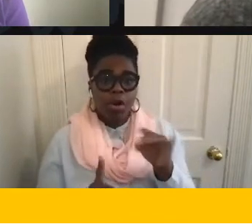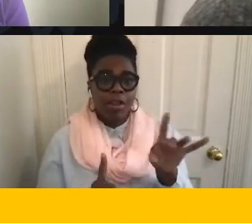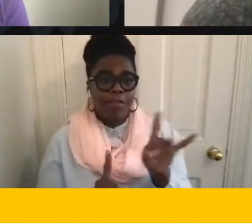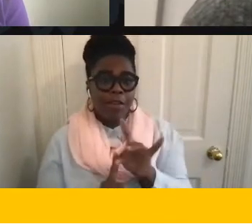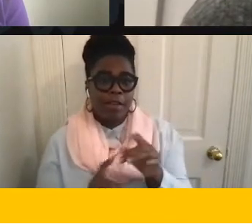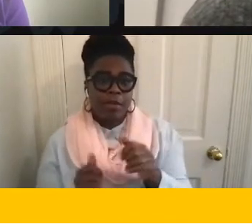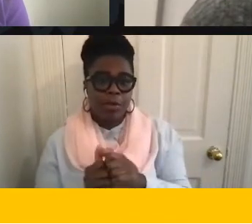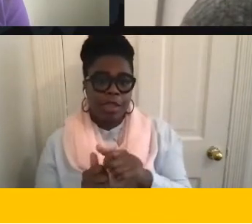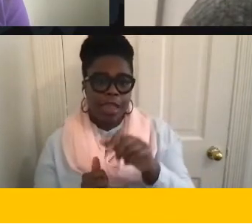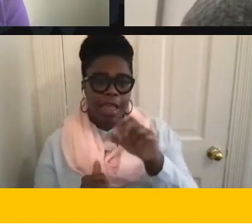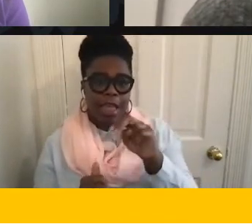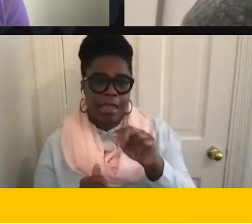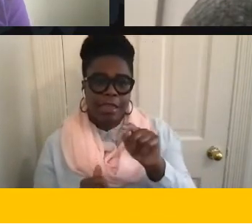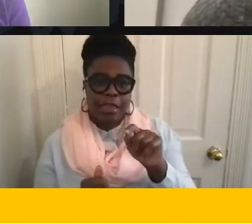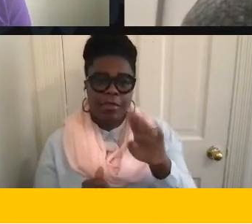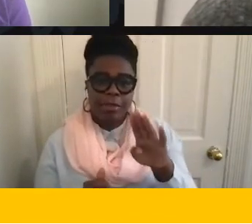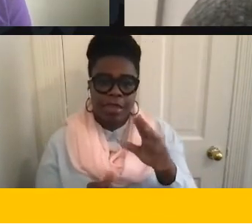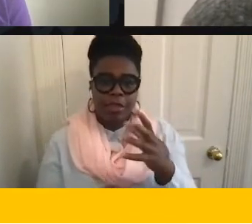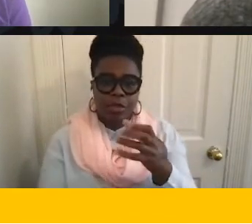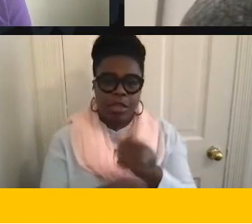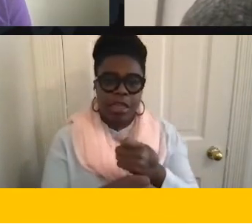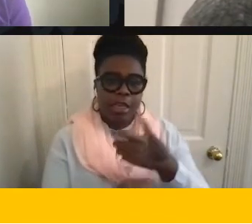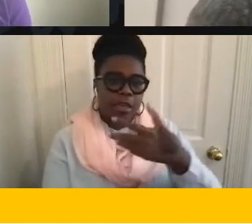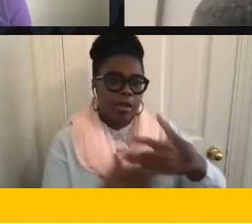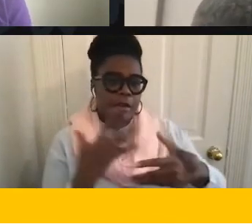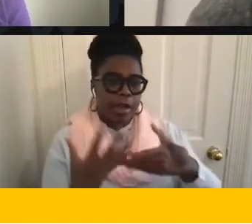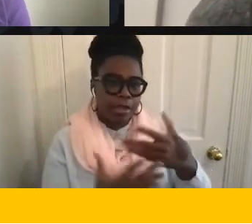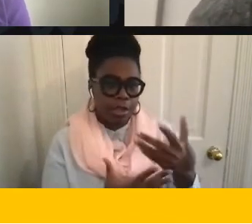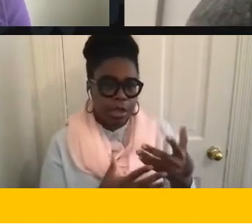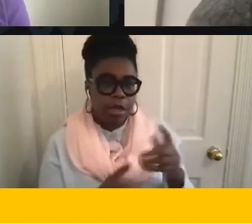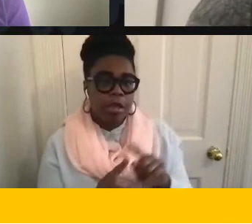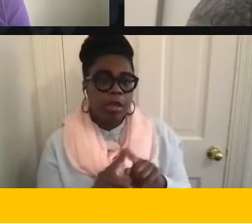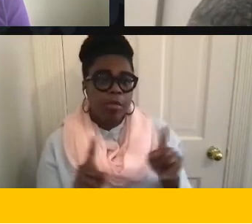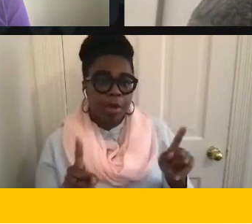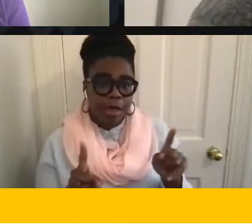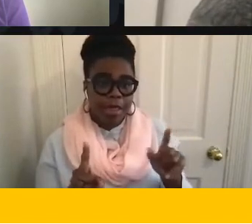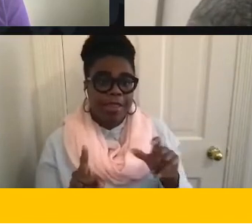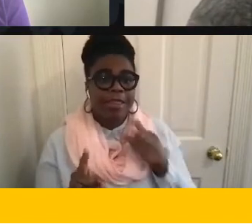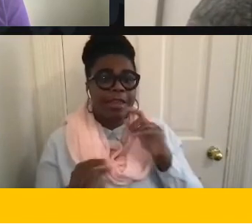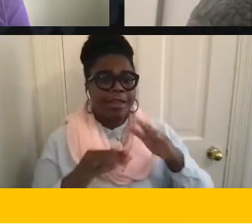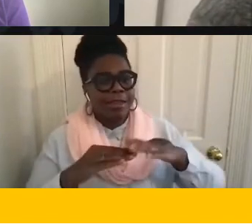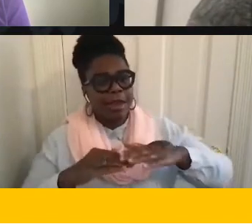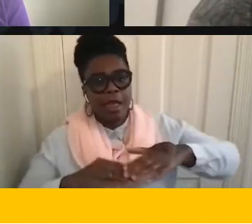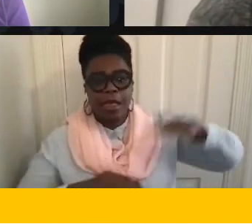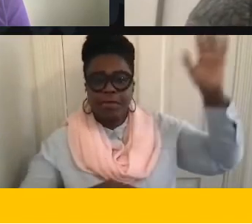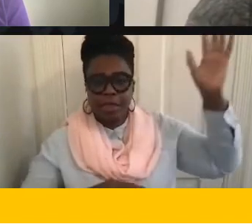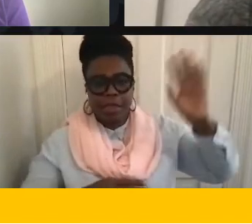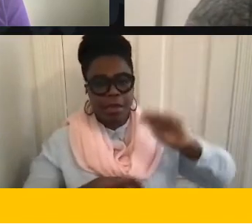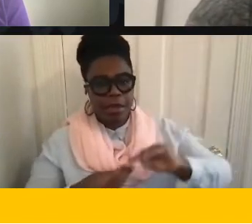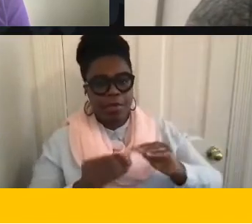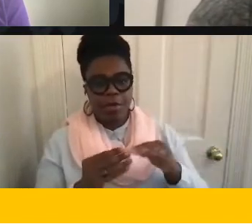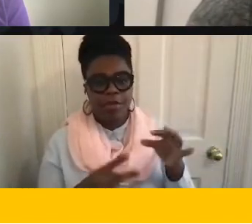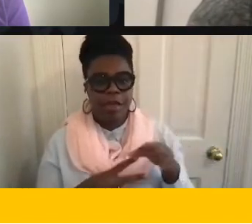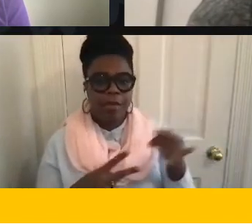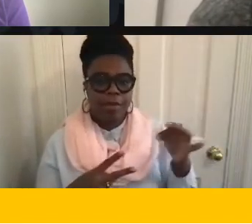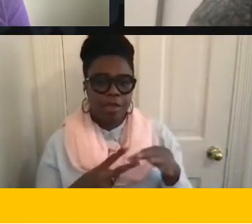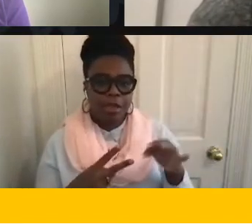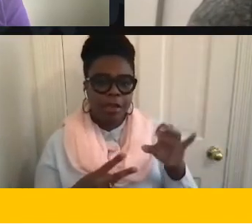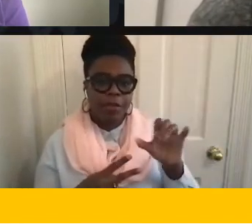actually get the interaction. But, you know, there's an unlimited number of options for the cell context that we have to